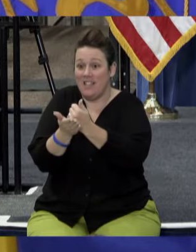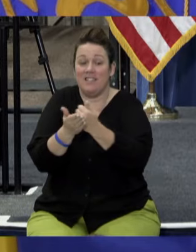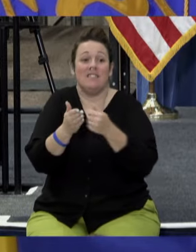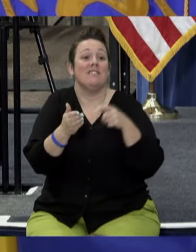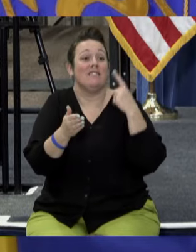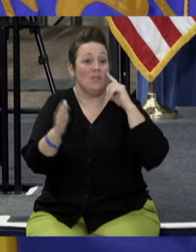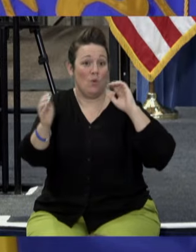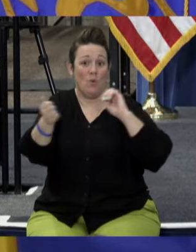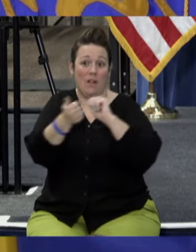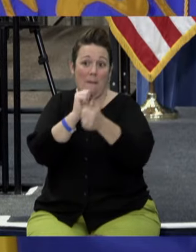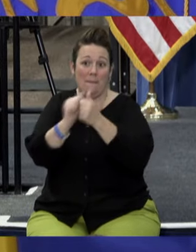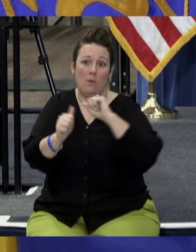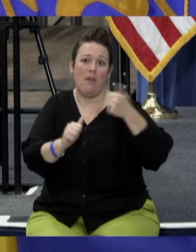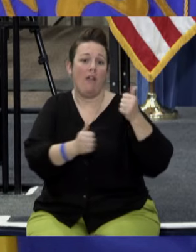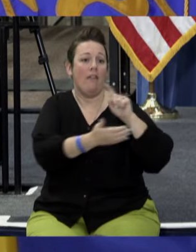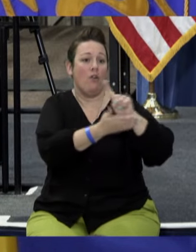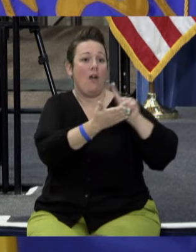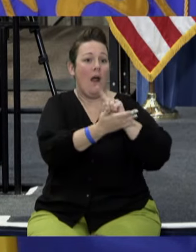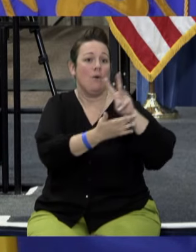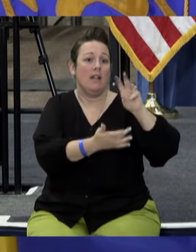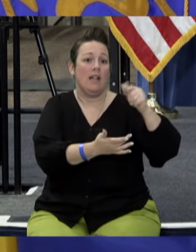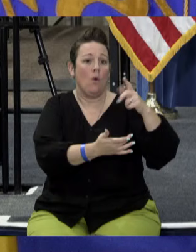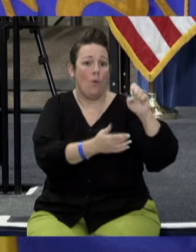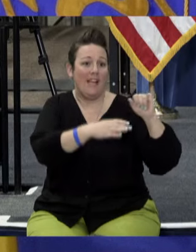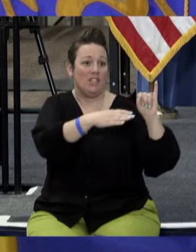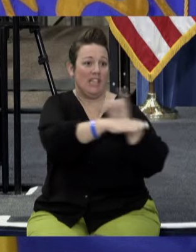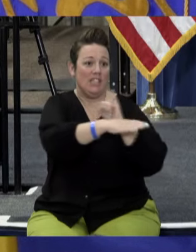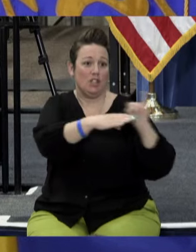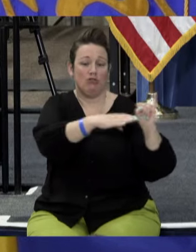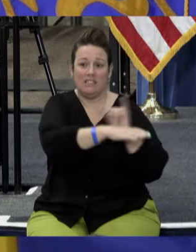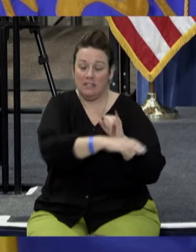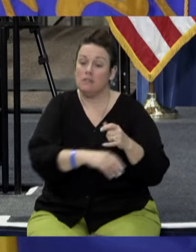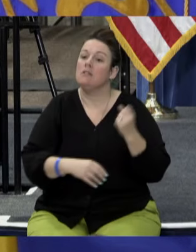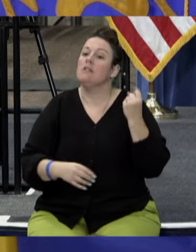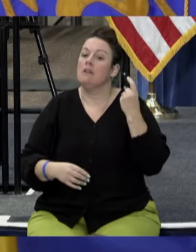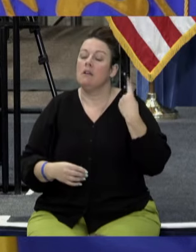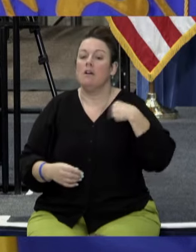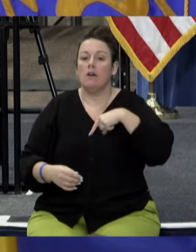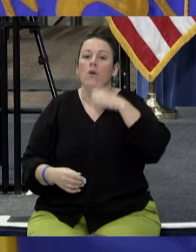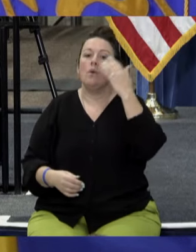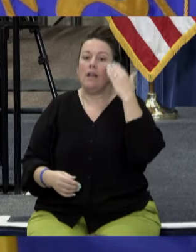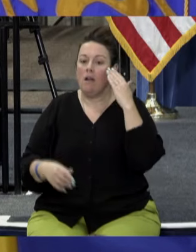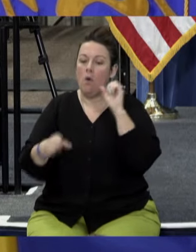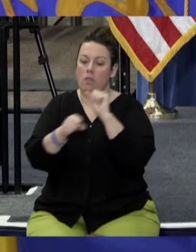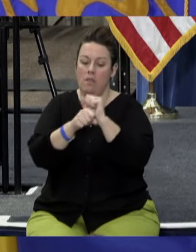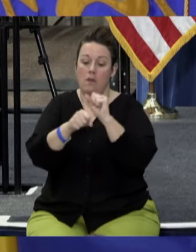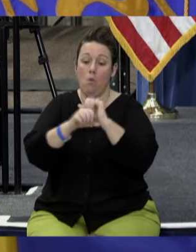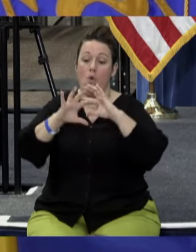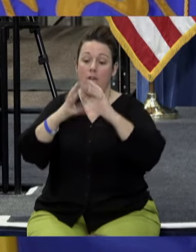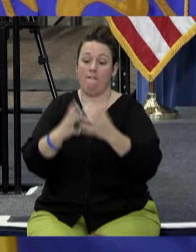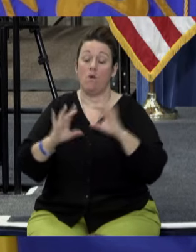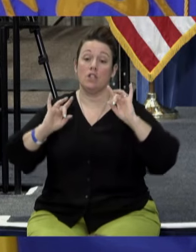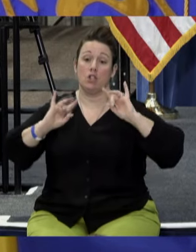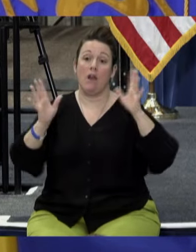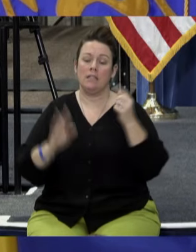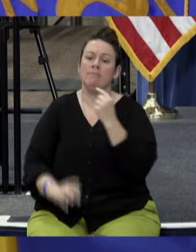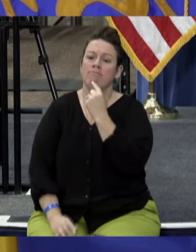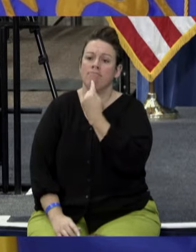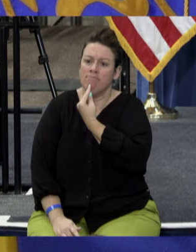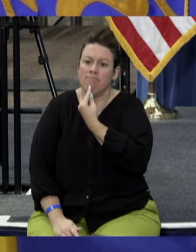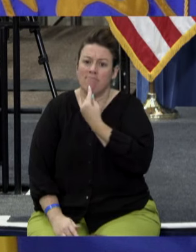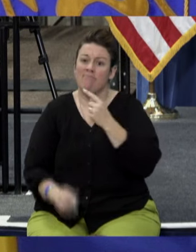wage industries. Although we know the workforce crisis is severe, there's a lot we don't know.